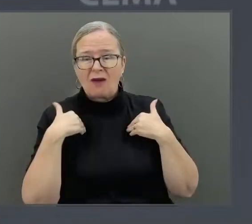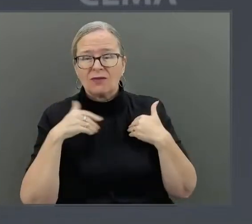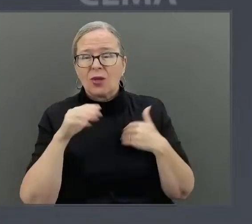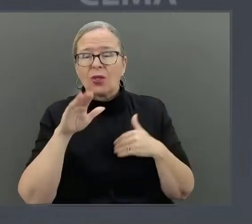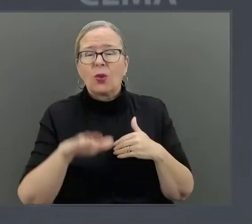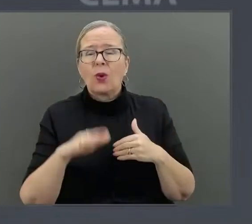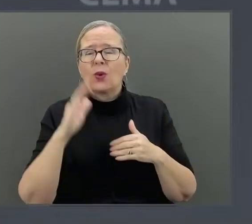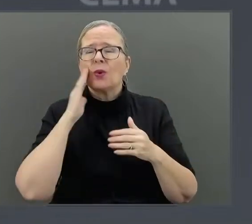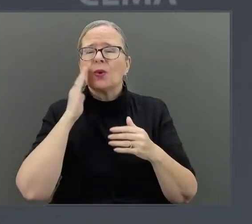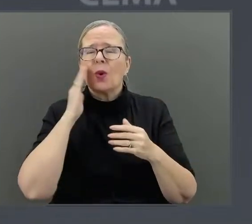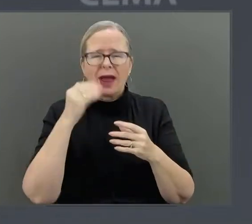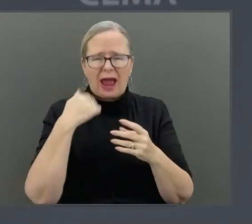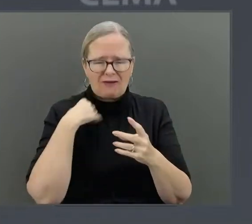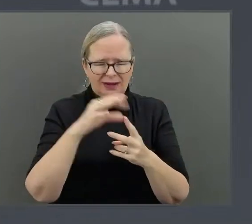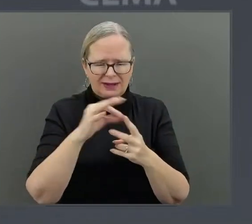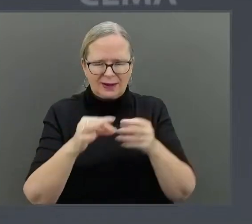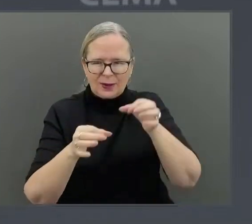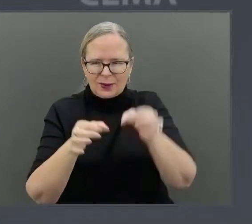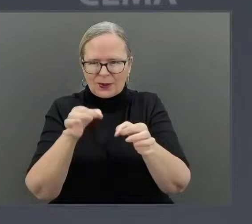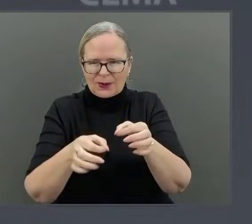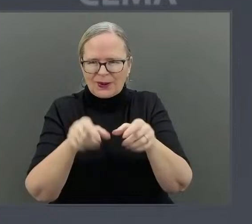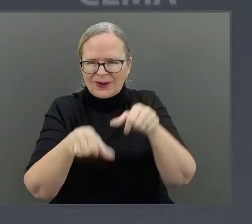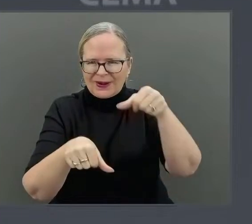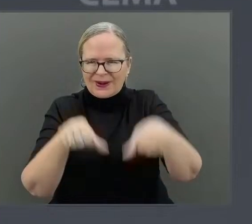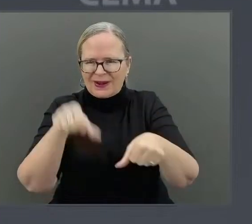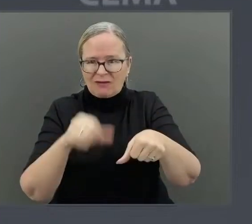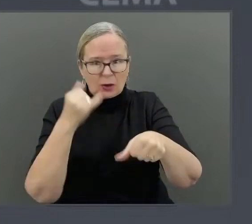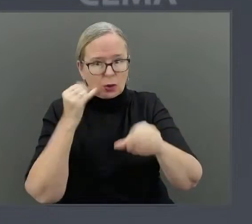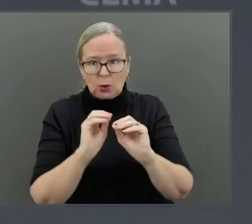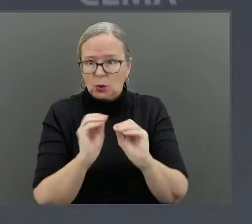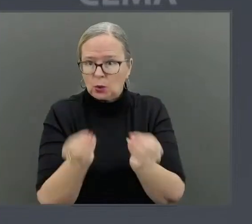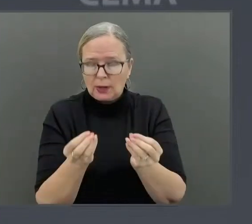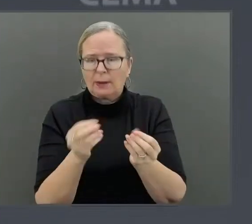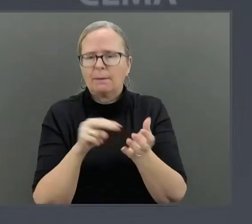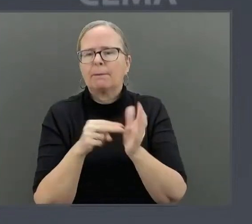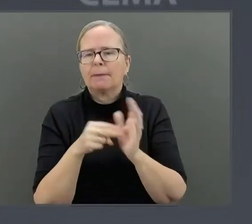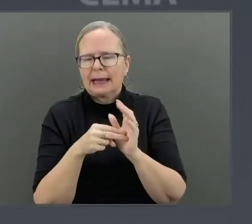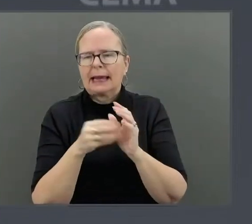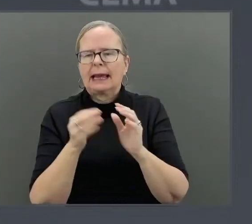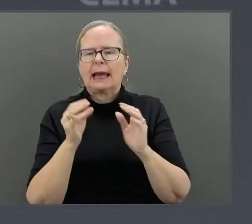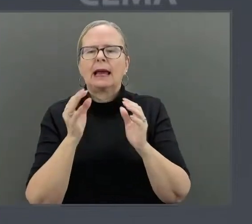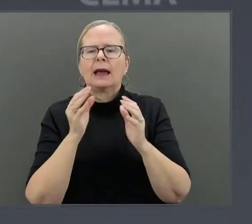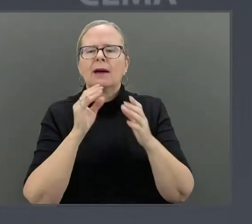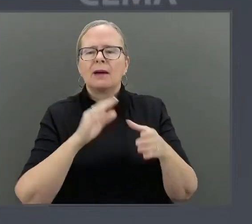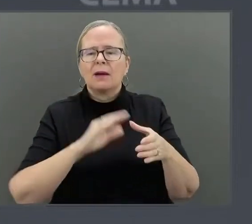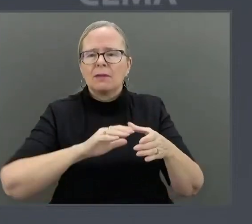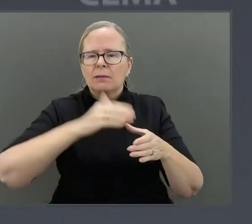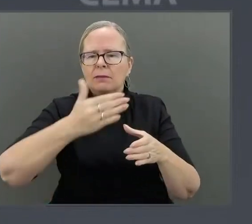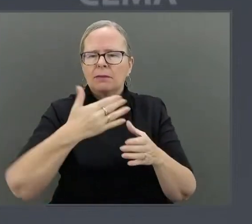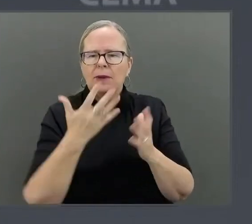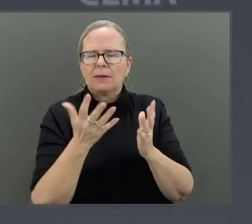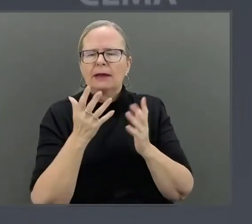displace the water like a brick or a pot bottle full of water reduce the time of your shower to